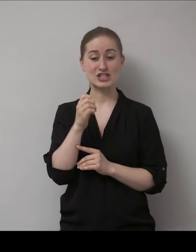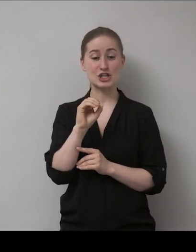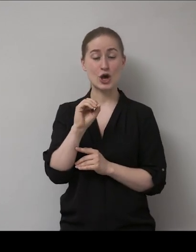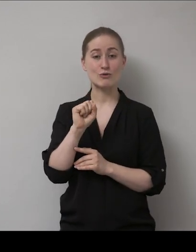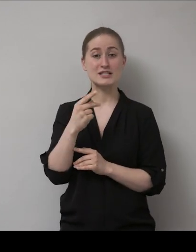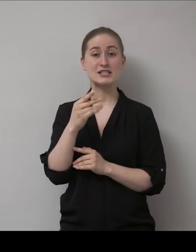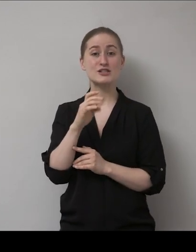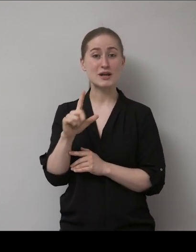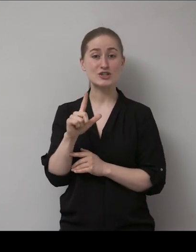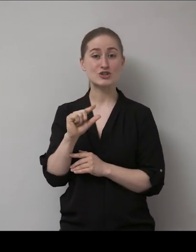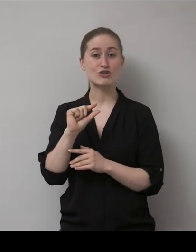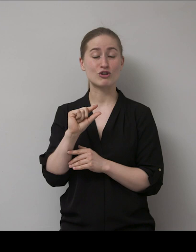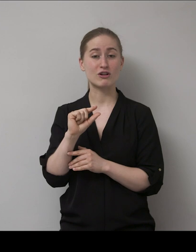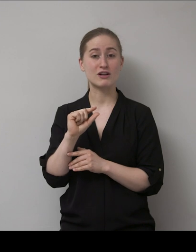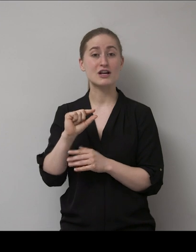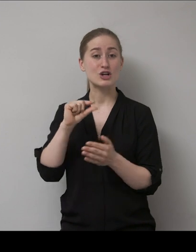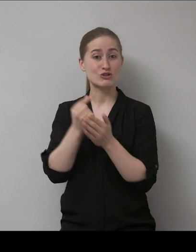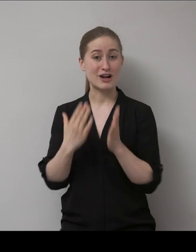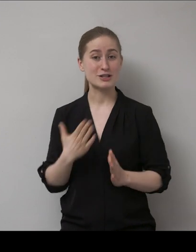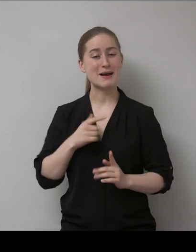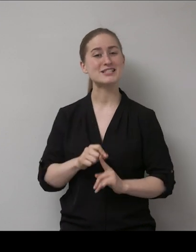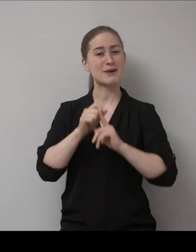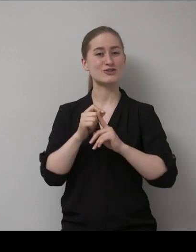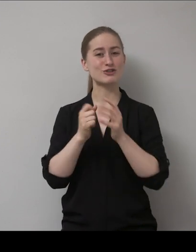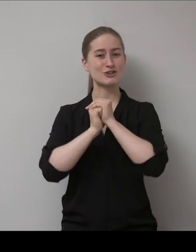my special congratulations. Now, go do great things.